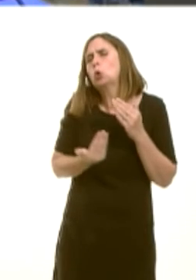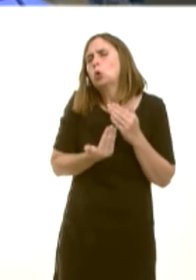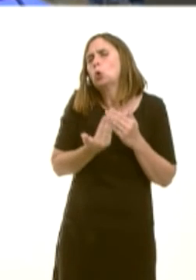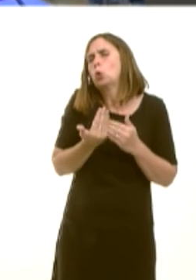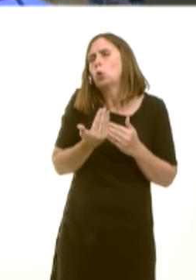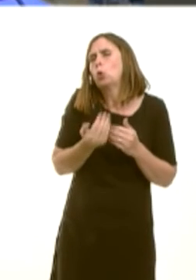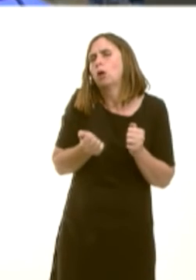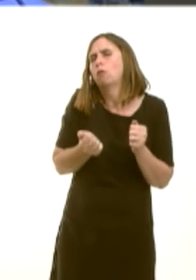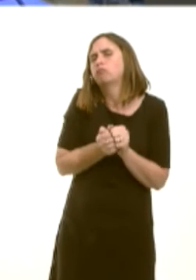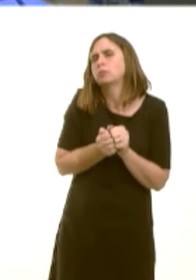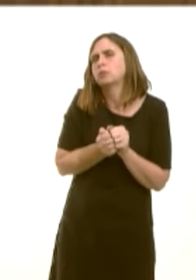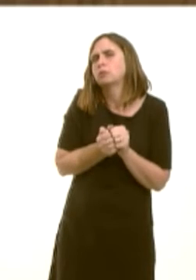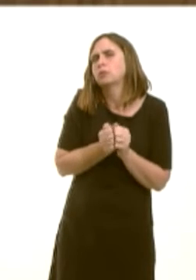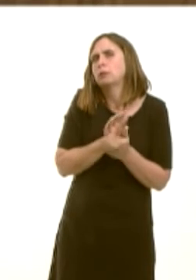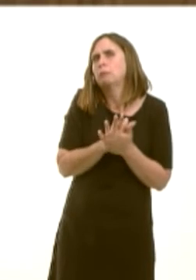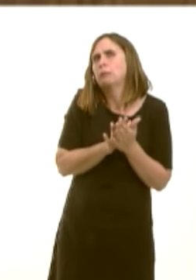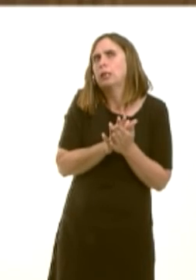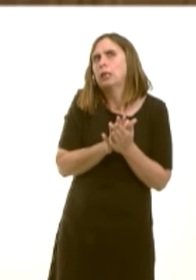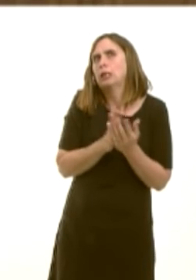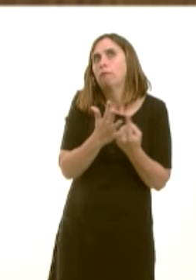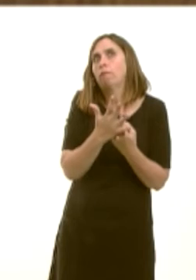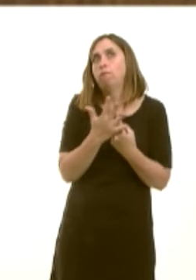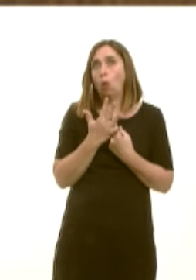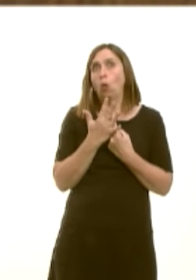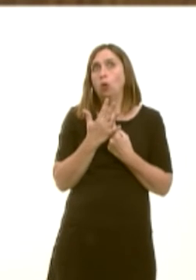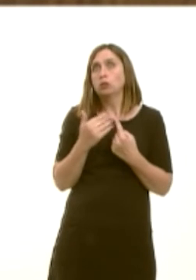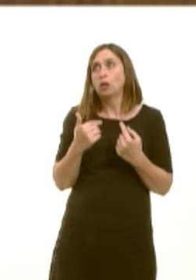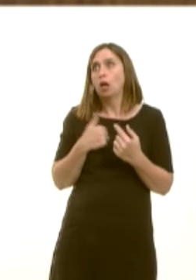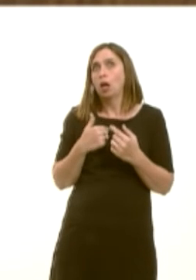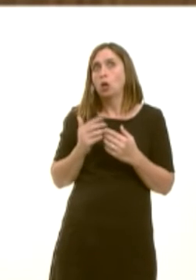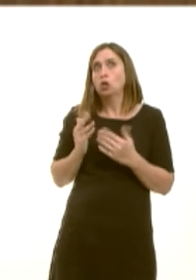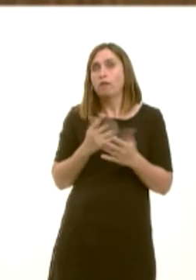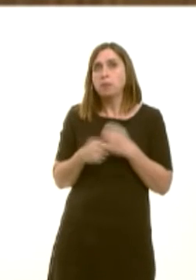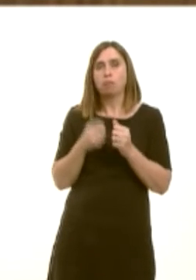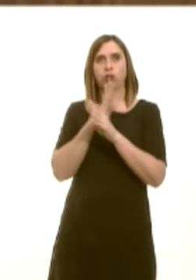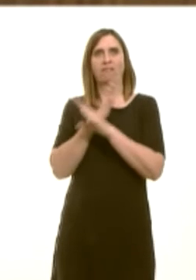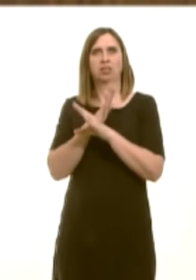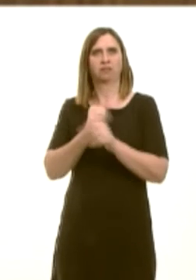that forced Governments to privatise services or prevented Governments from taking services